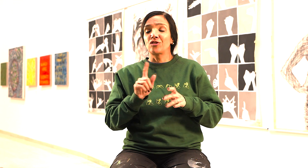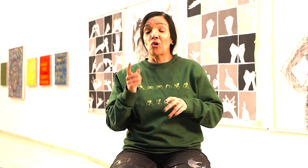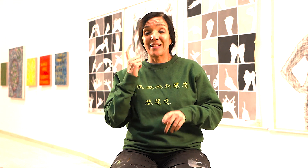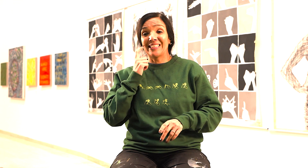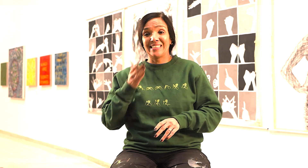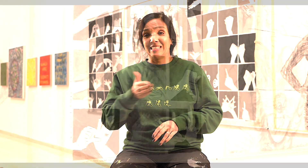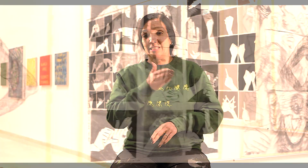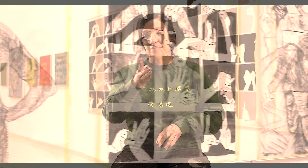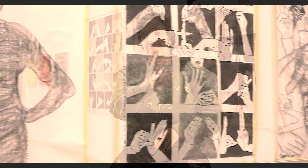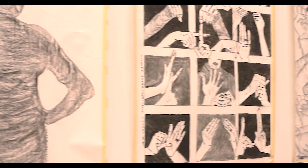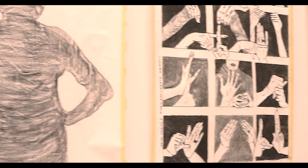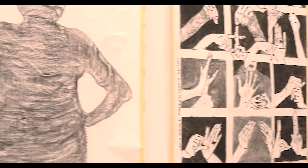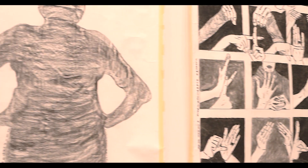but it wasn't an easy journey.